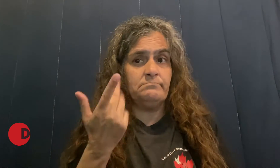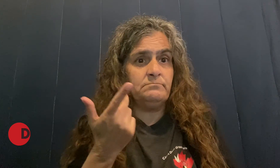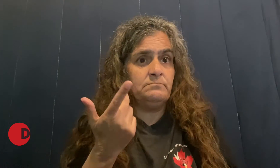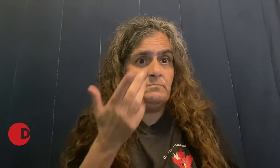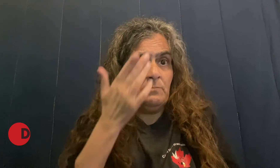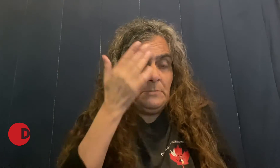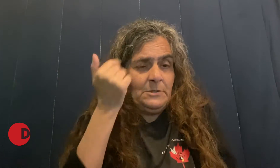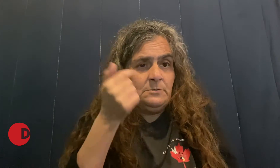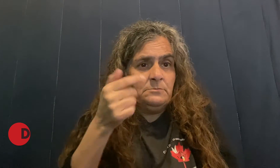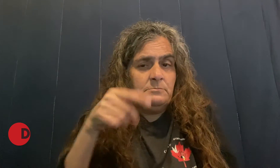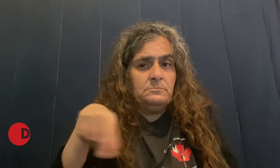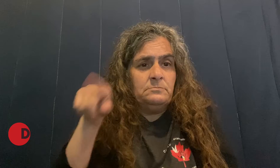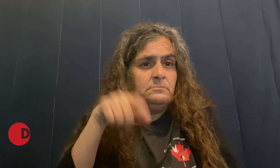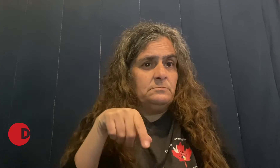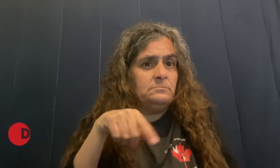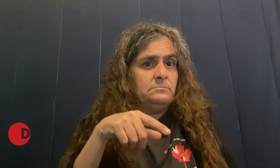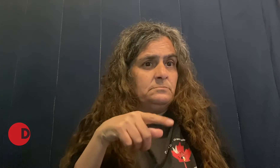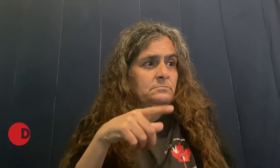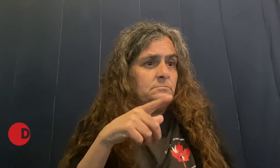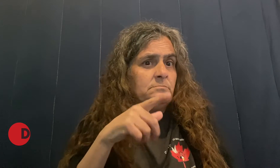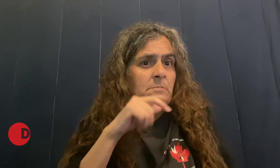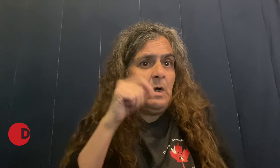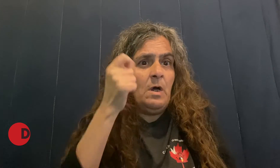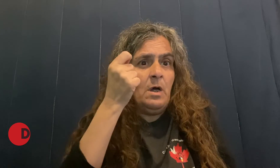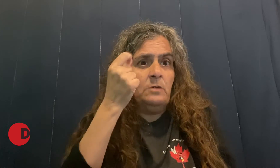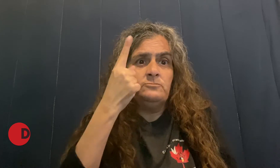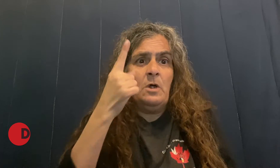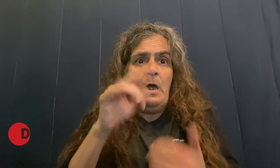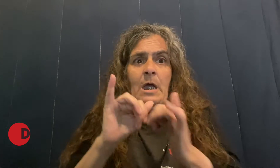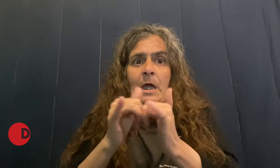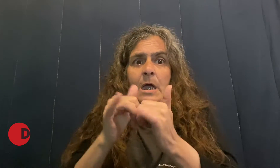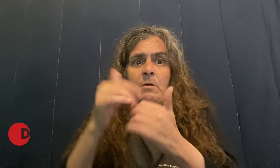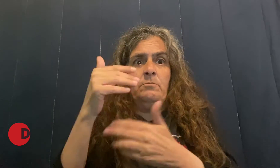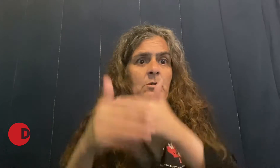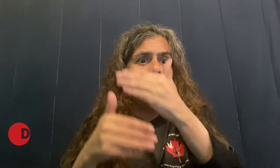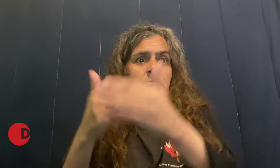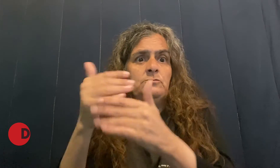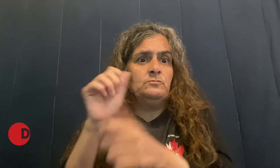Because they don't understand how the process works,